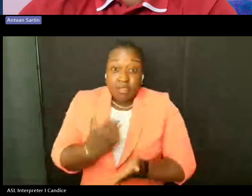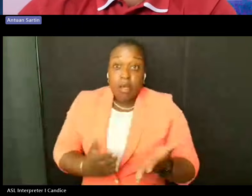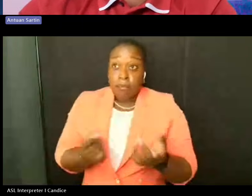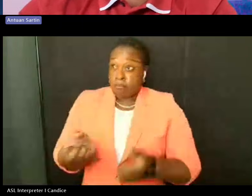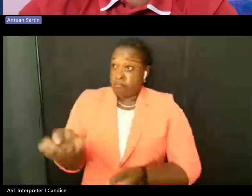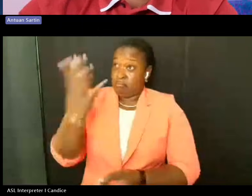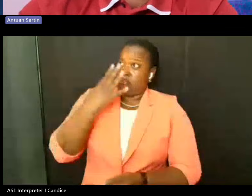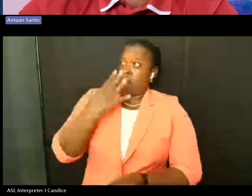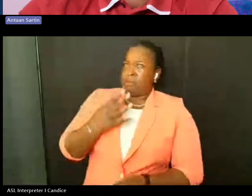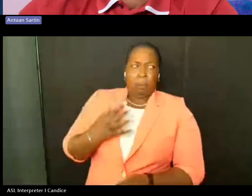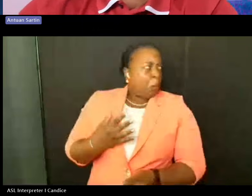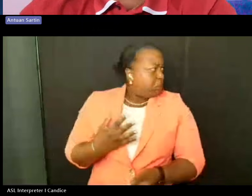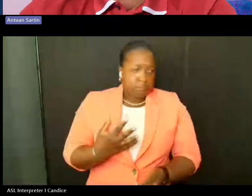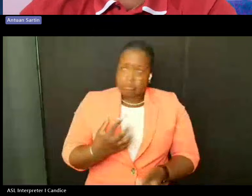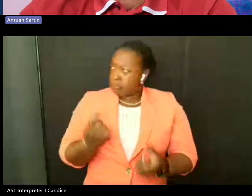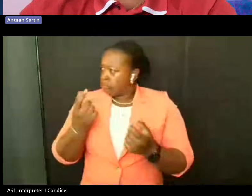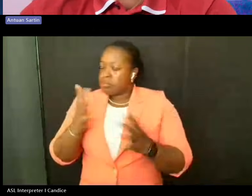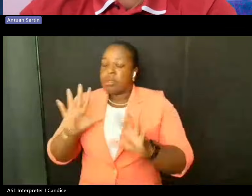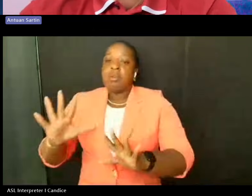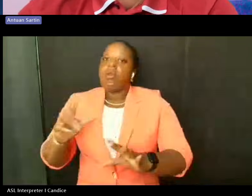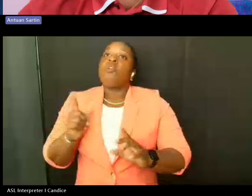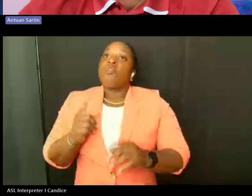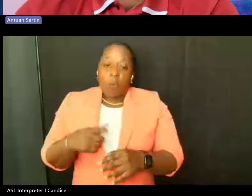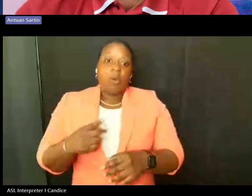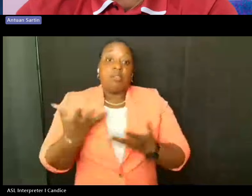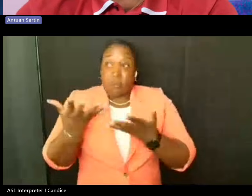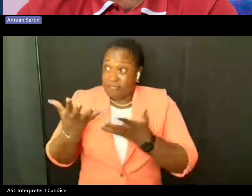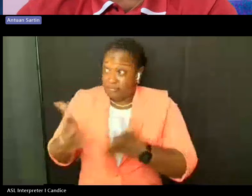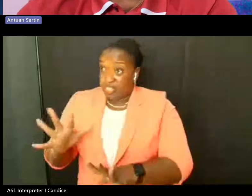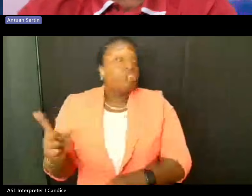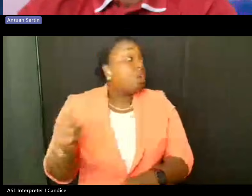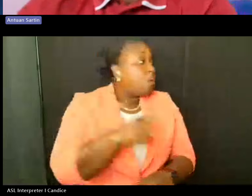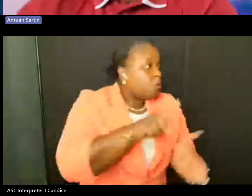as I kind of went and did my research, I started to understand and learn more about it.